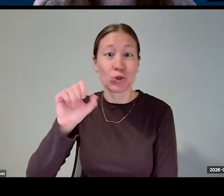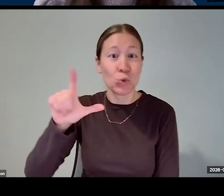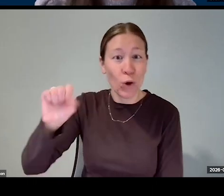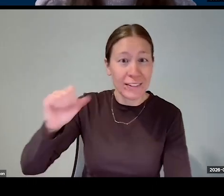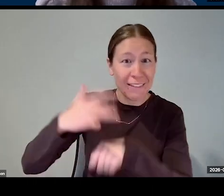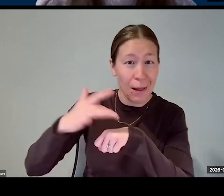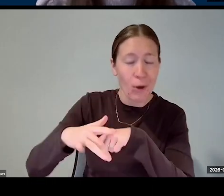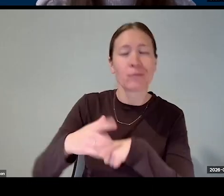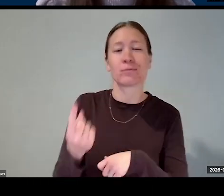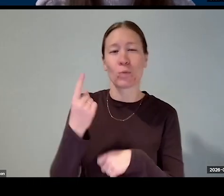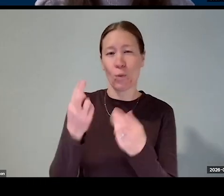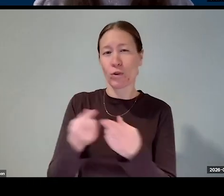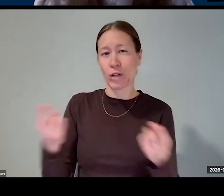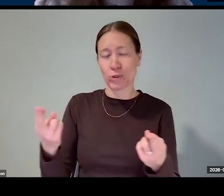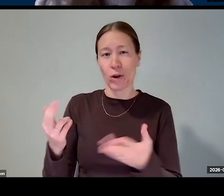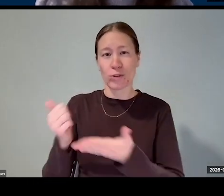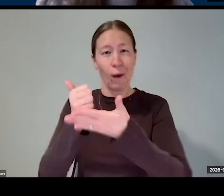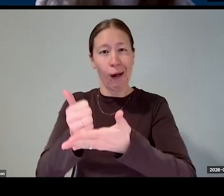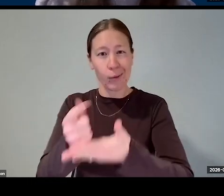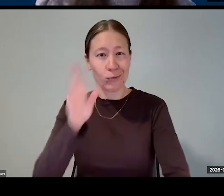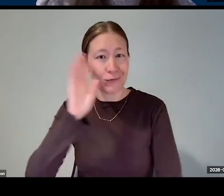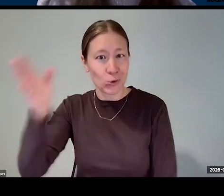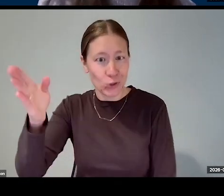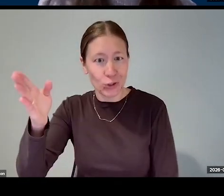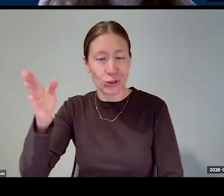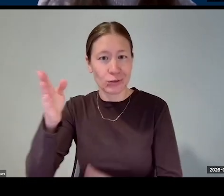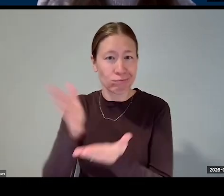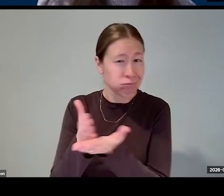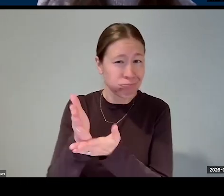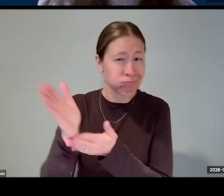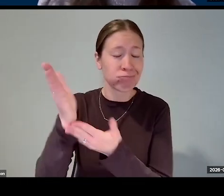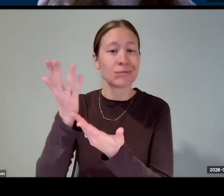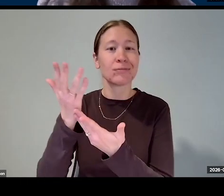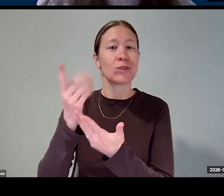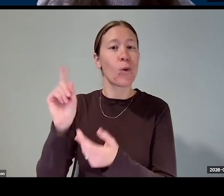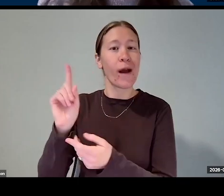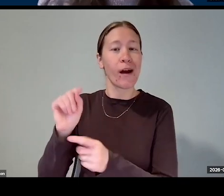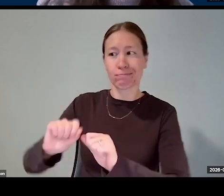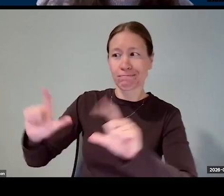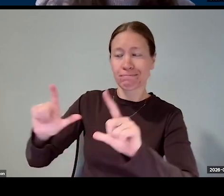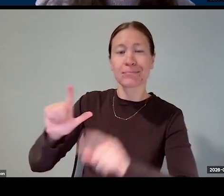to help you navigate this work at a high level is the U of M digital accessibility website,